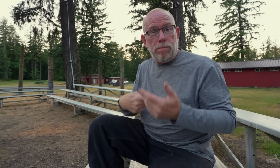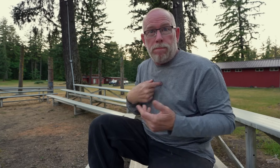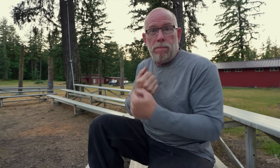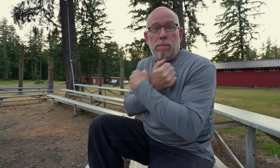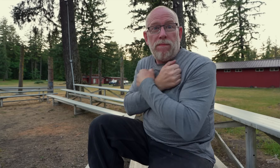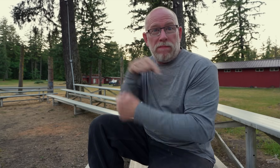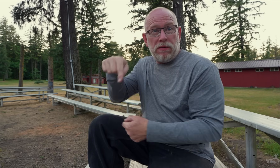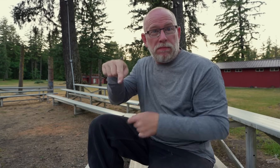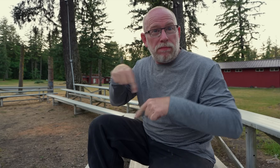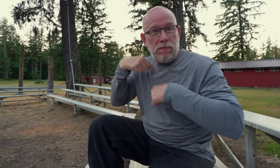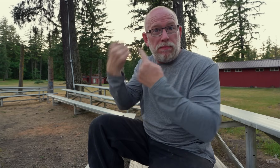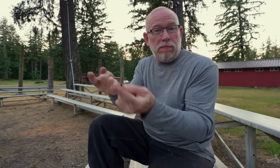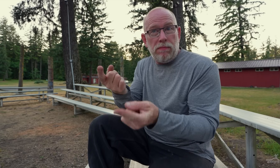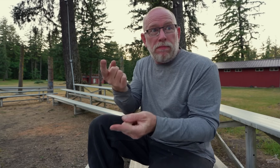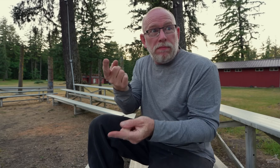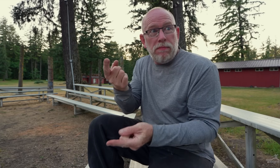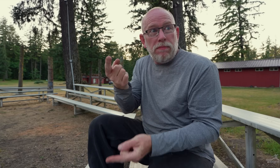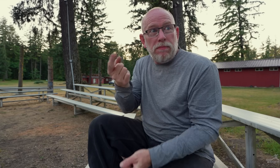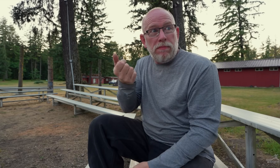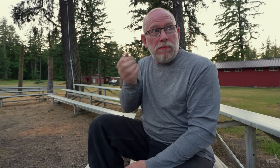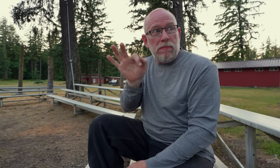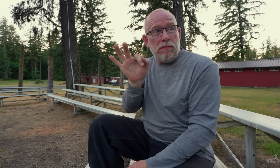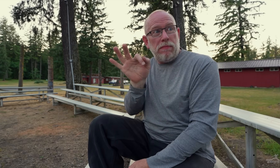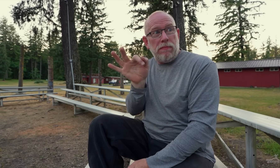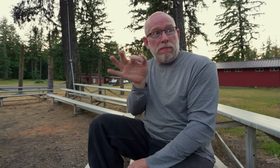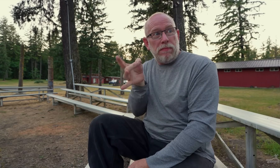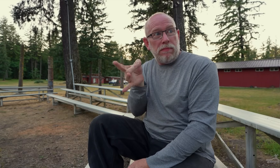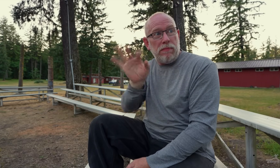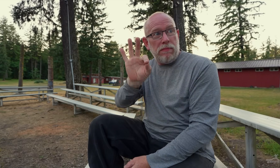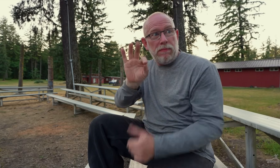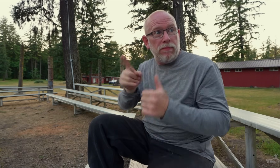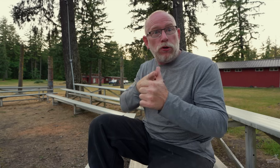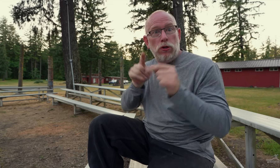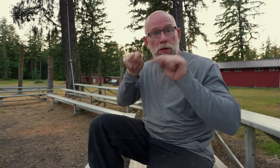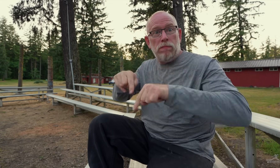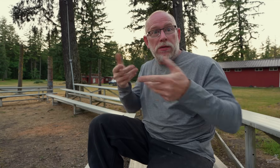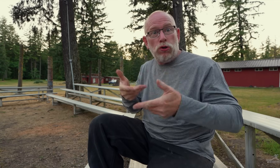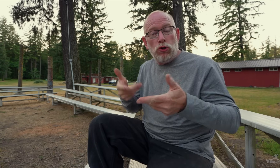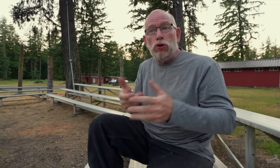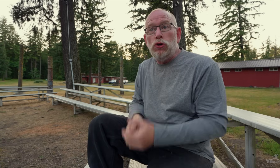I’ve loved this place since 1989, when I first came here.